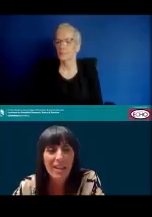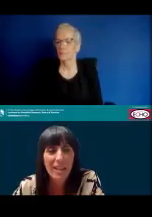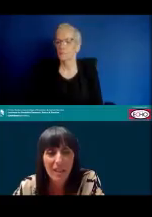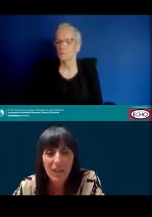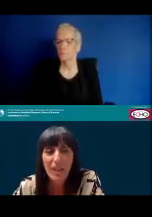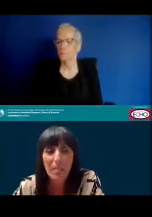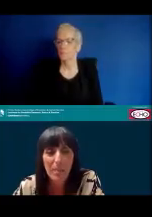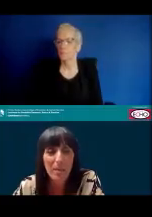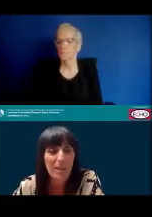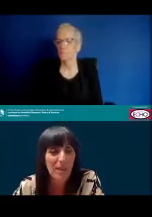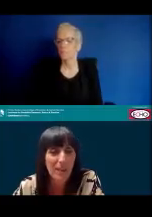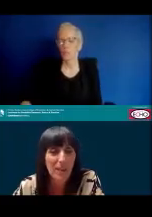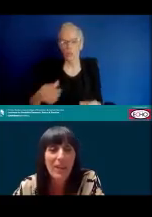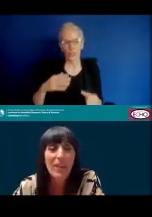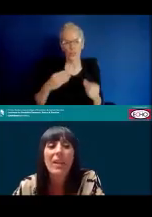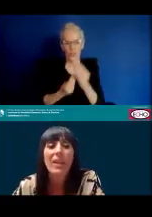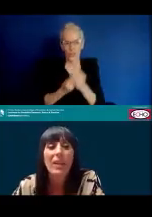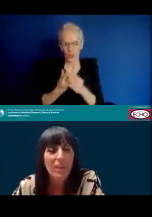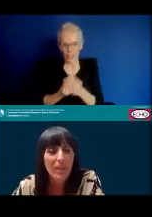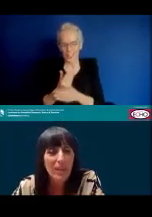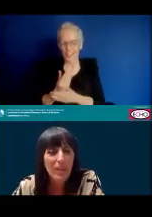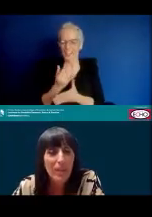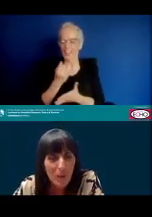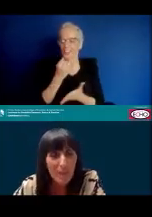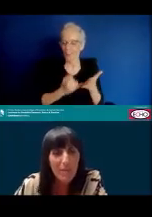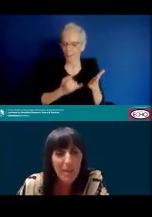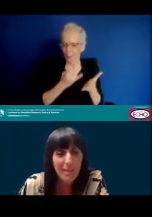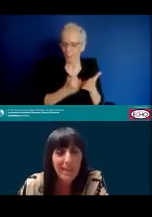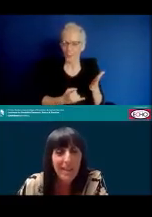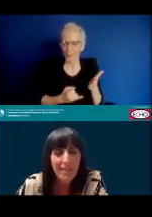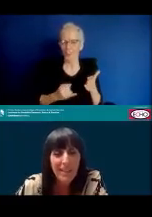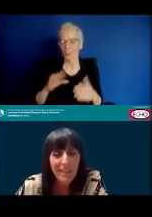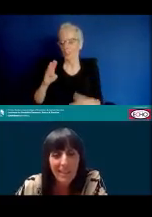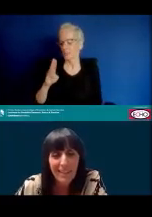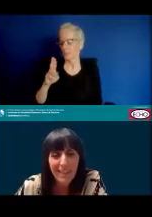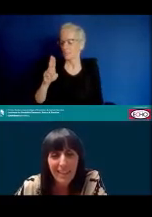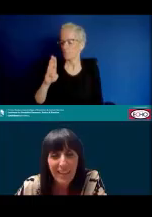and sensory bubbles, Rusty joints. What was that one? The